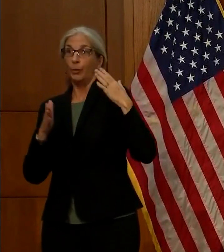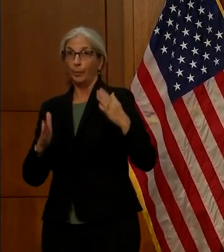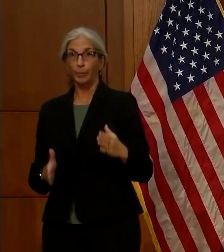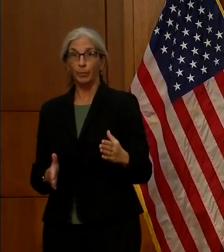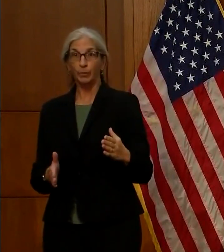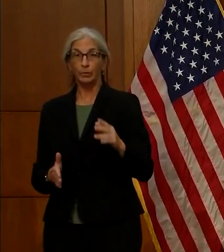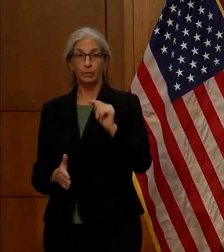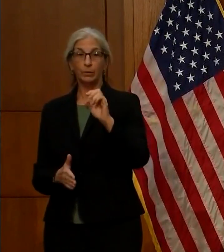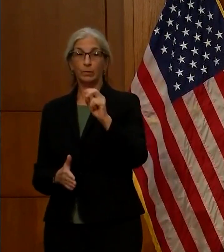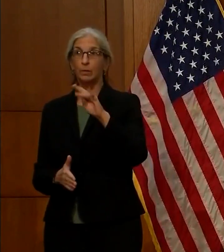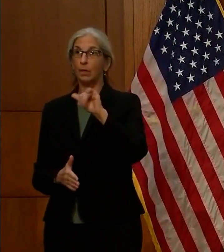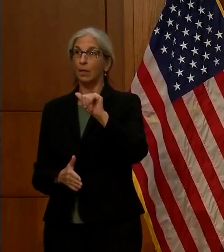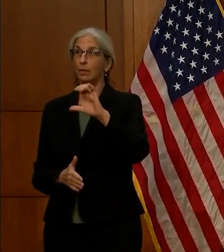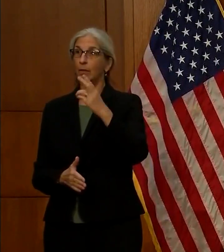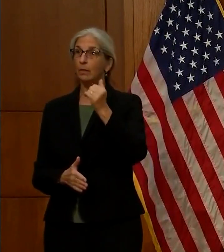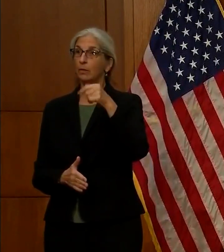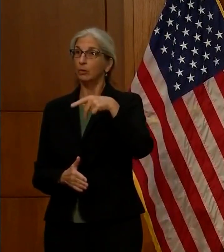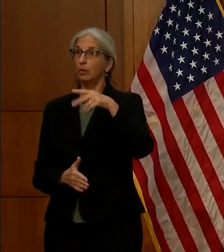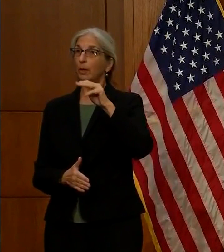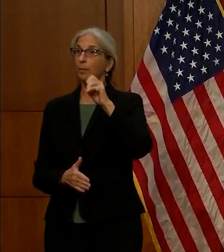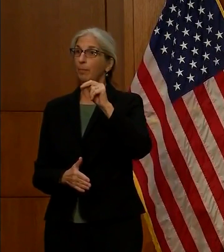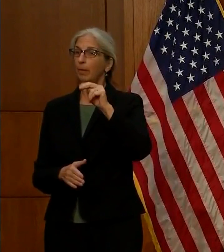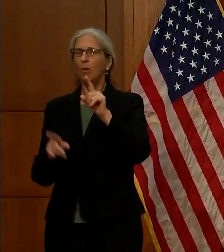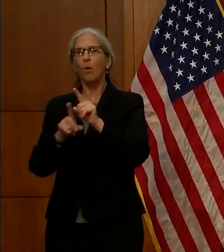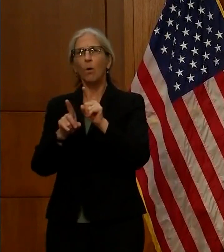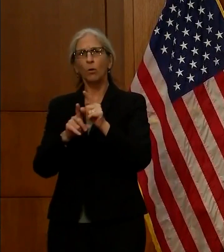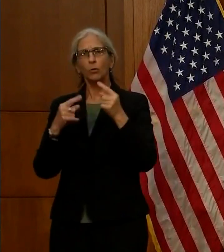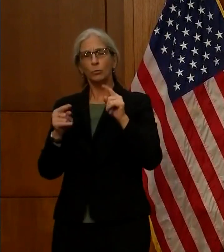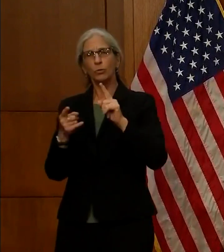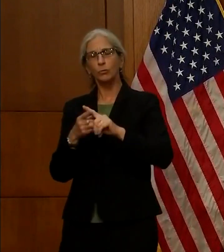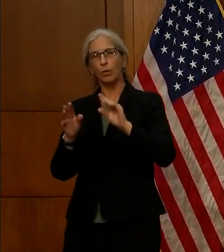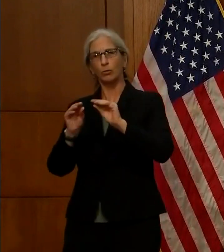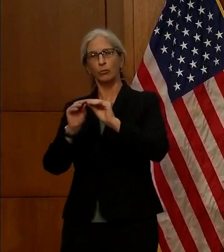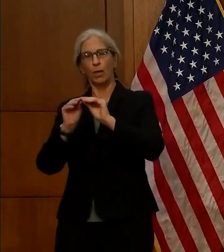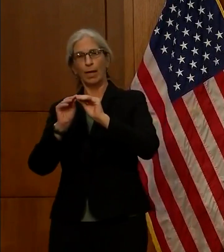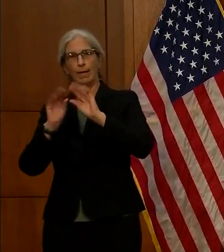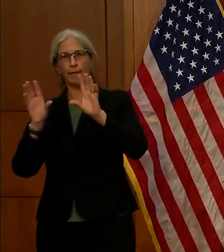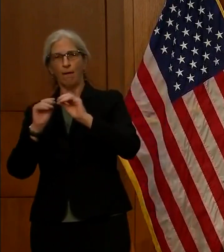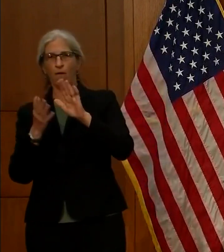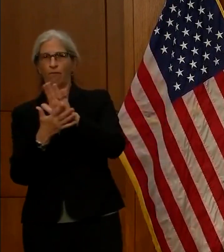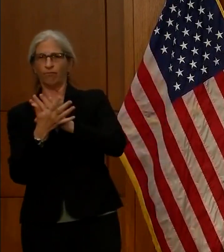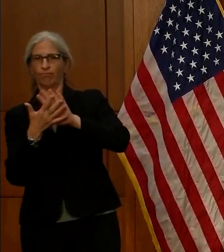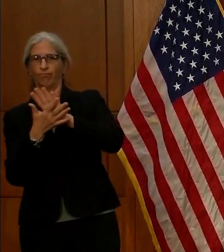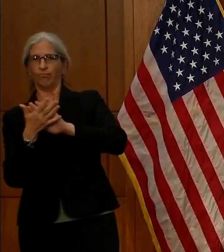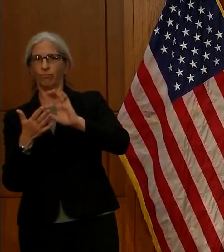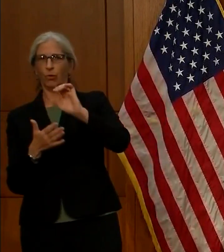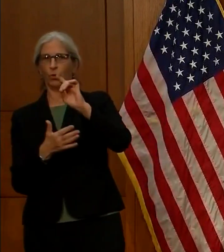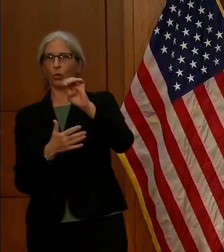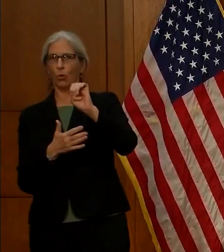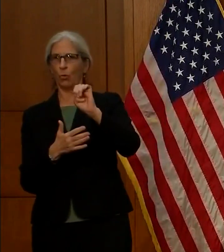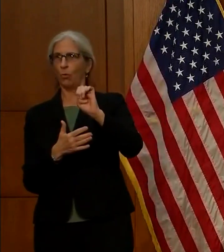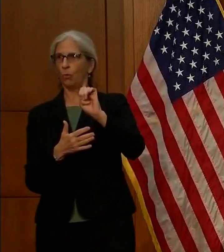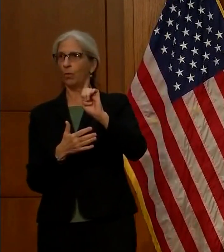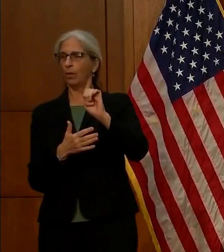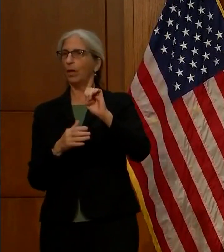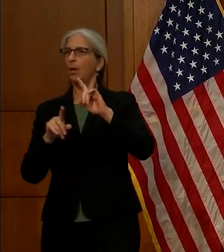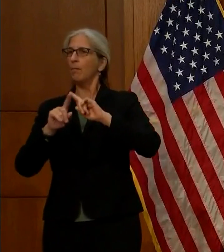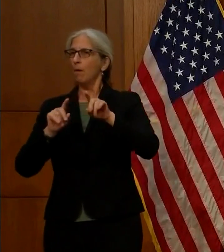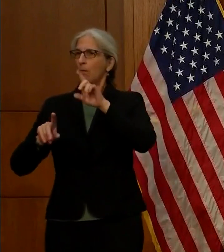CHAPMAN. ALONG WITH POSSIBILITIES OF CORRECTING SOME AMBIGUITIES IN THE CODE DURING THE TWENTY TWENTY ONE